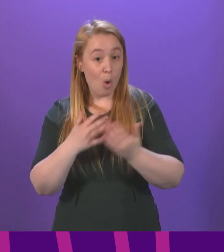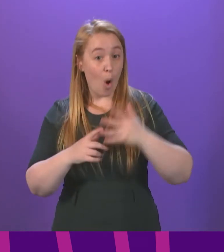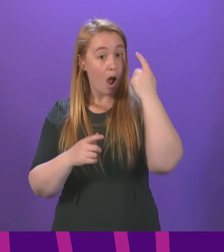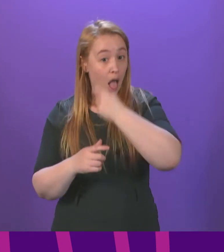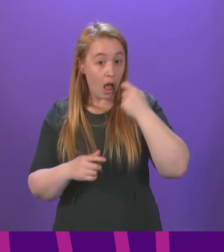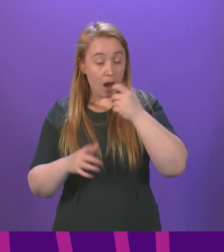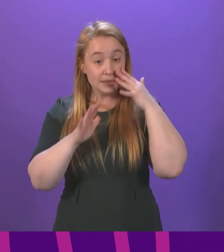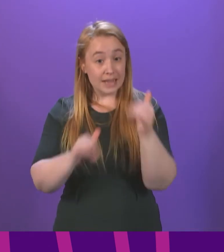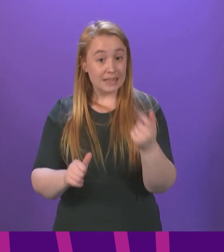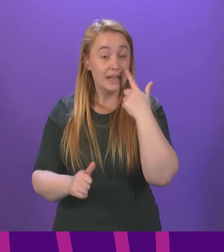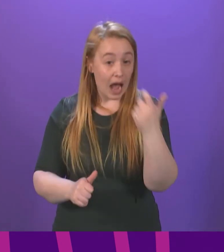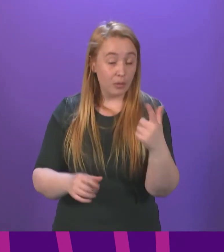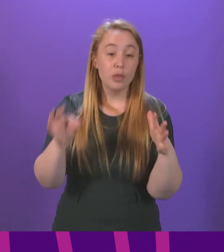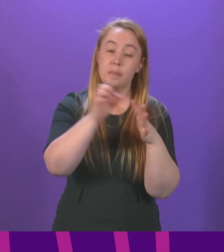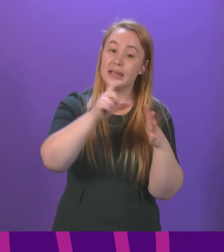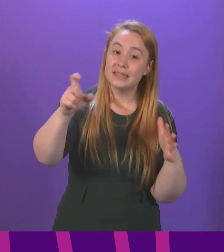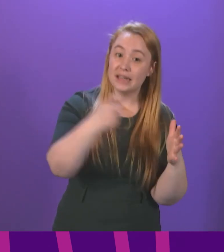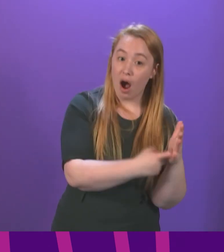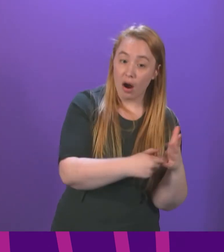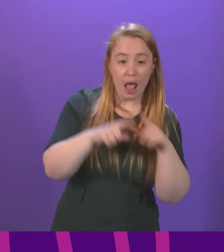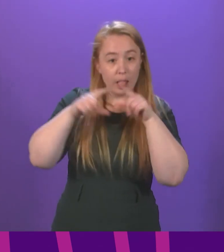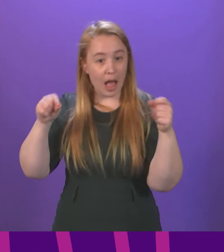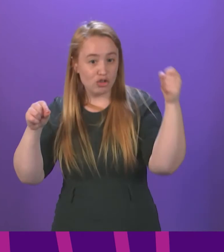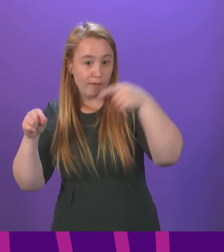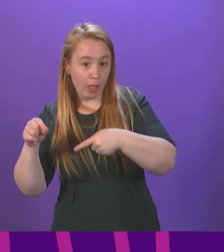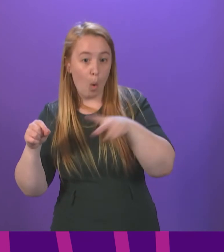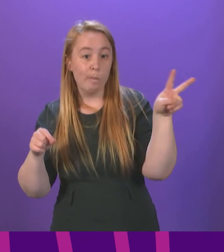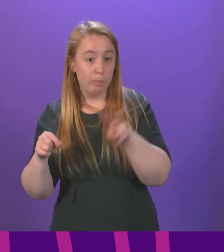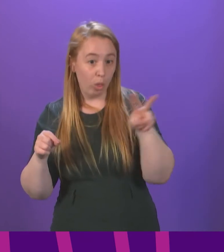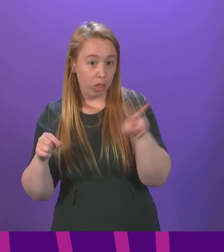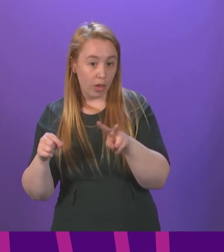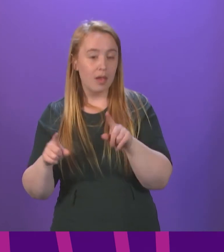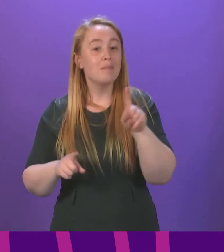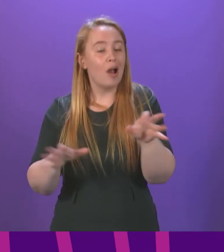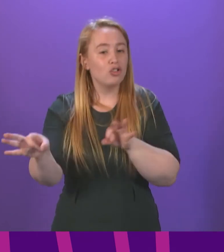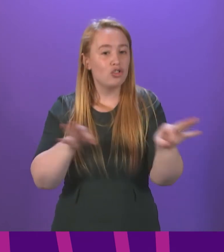in relation to our PCR testing and lateral flow devices. The strategy document that we